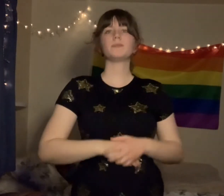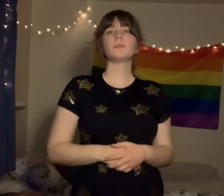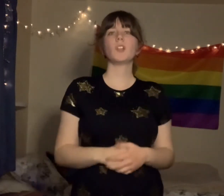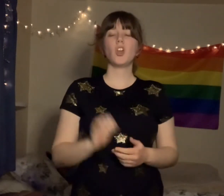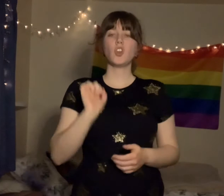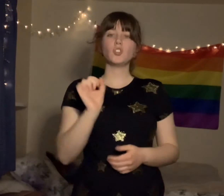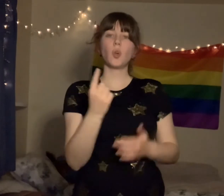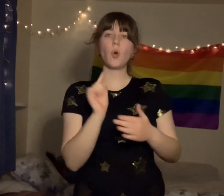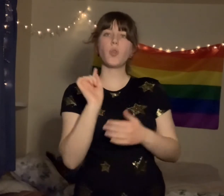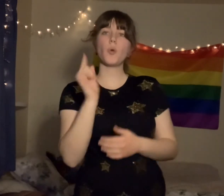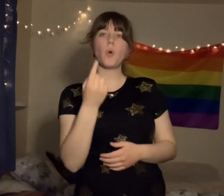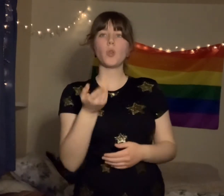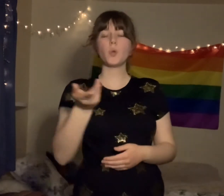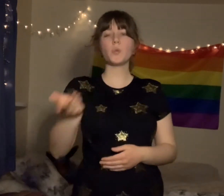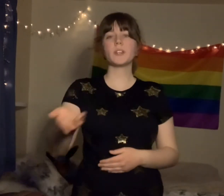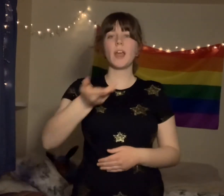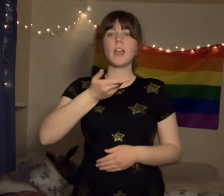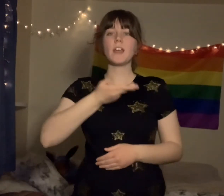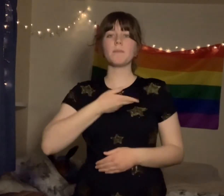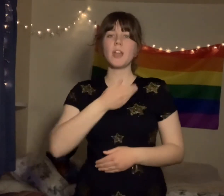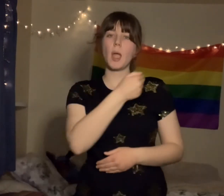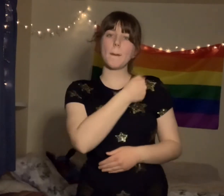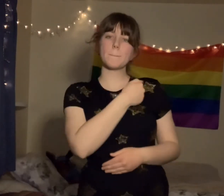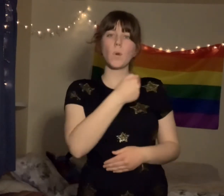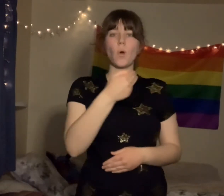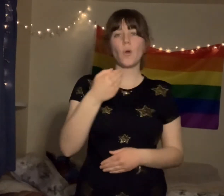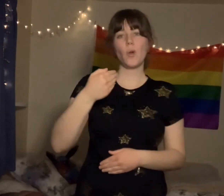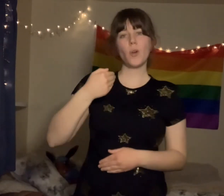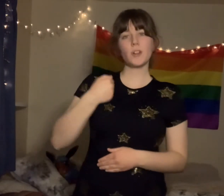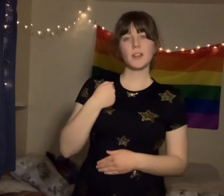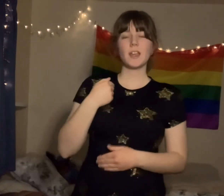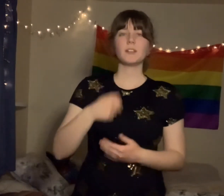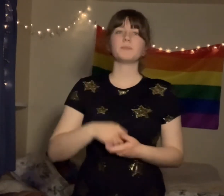You're the one who gave me morning